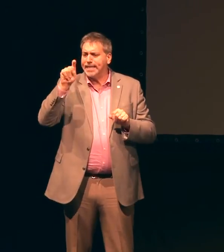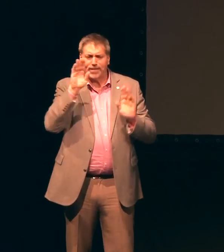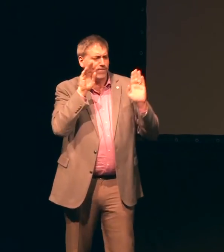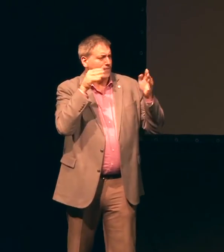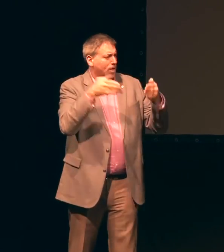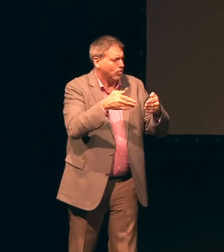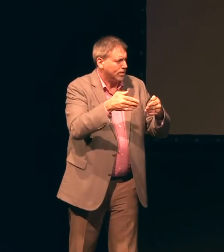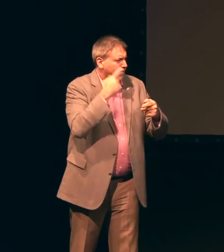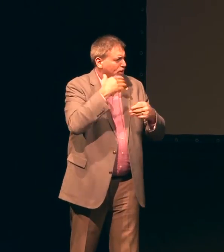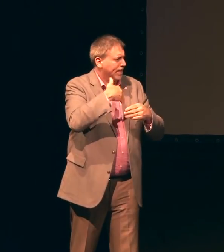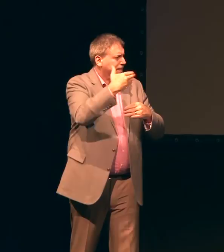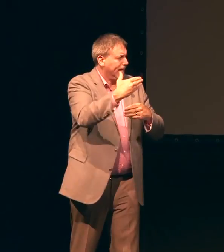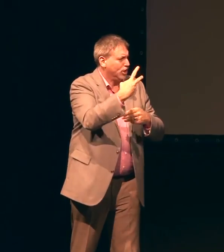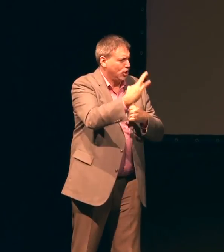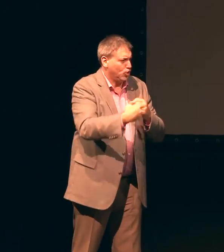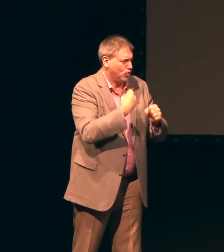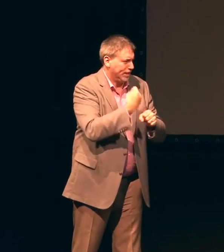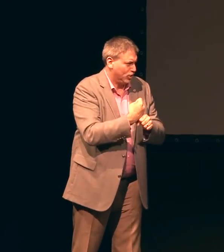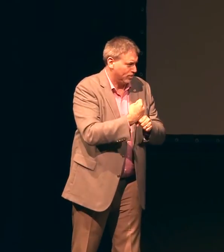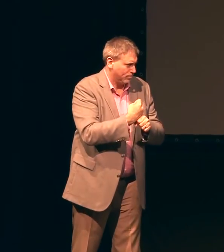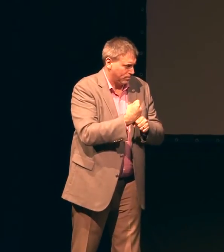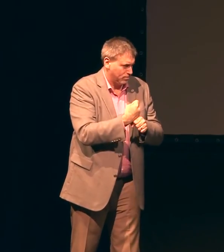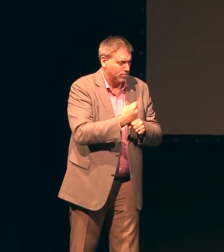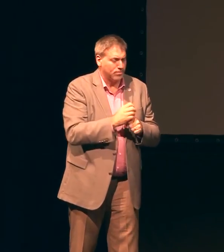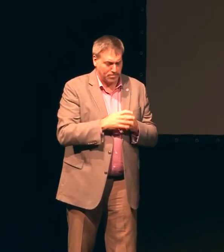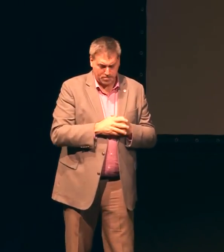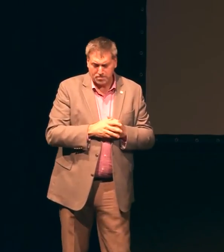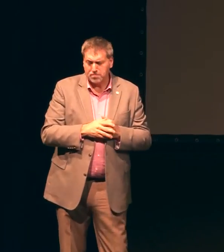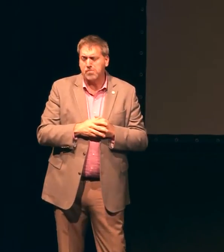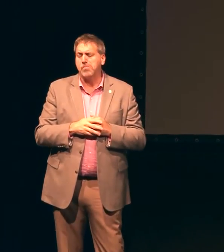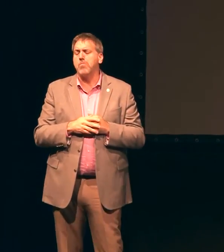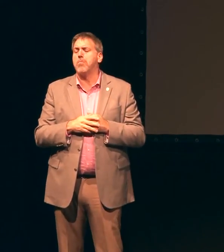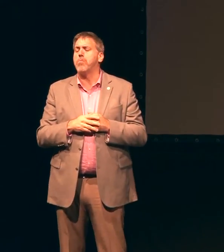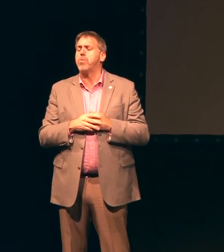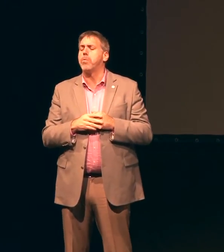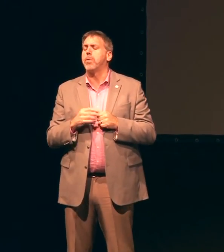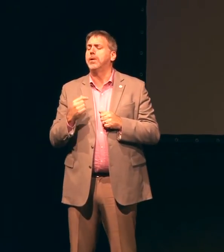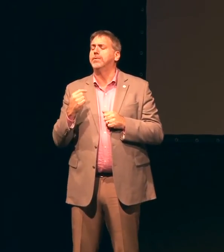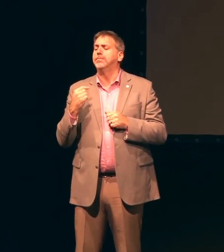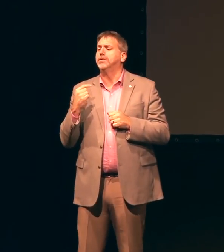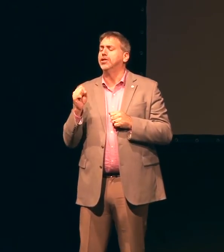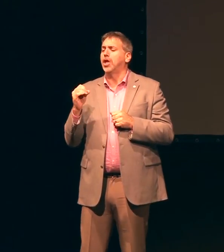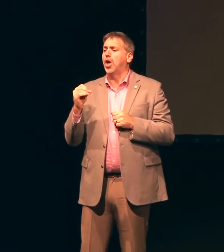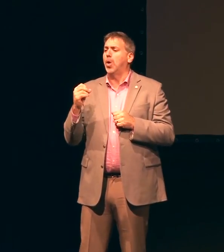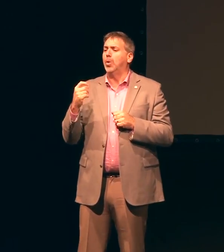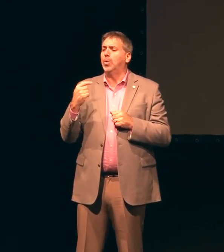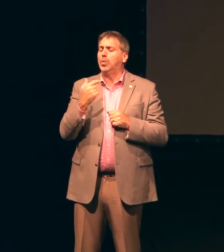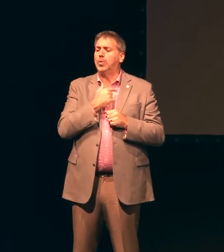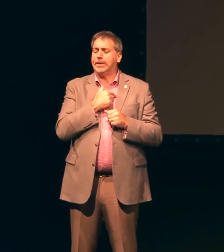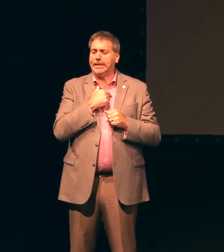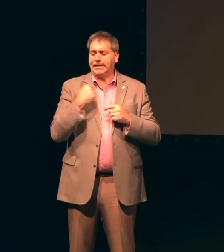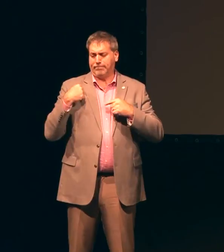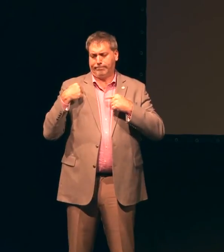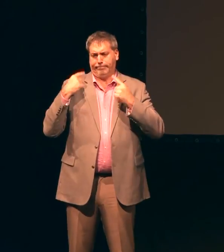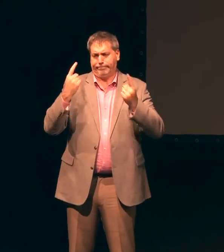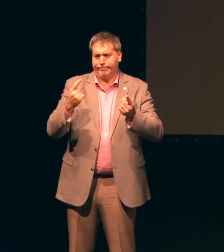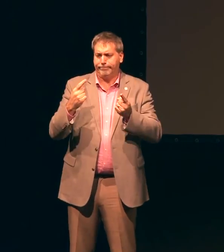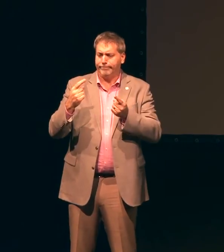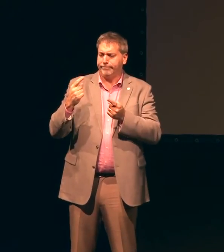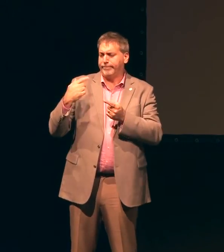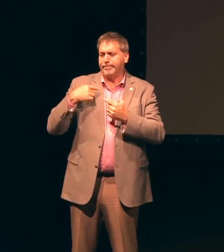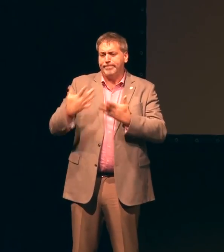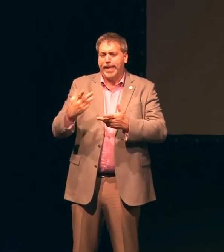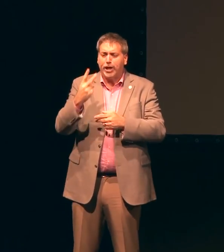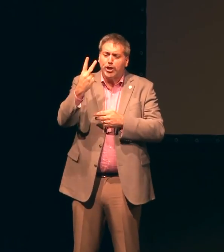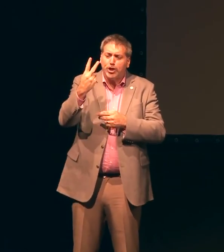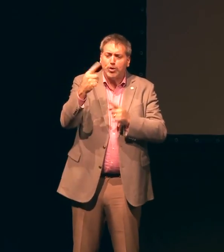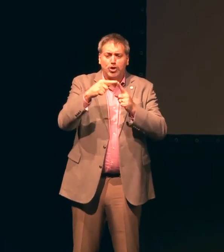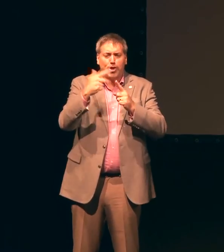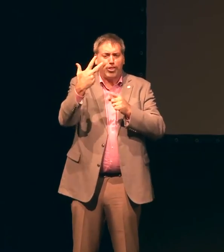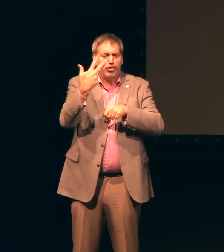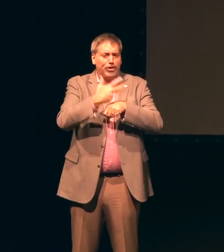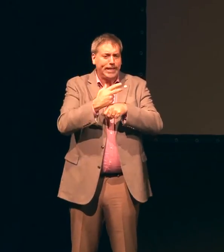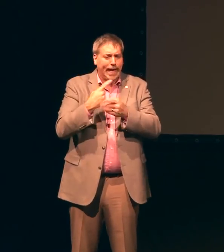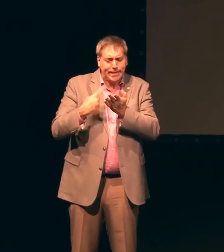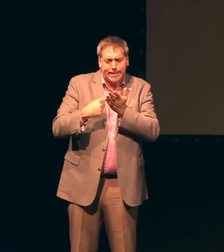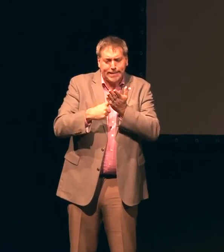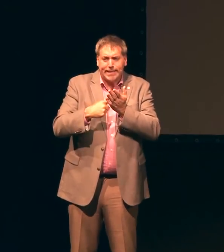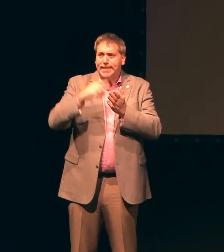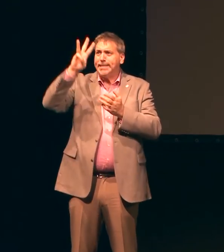areas the NAD really needs to focus on and prioritize over the next two years. So, we